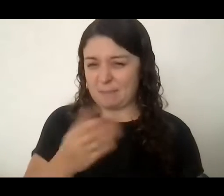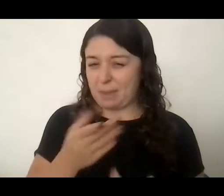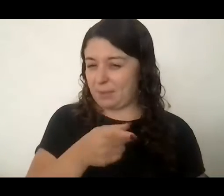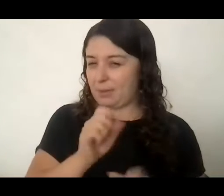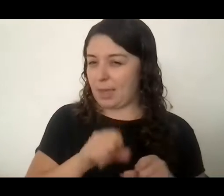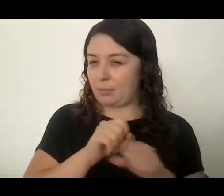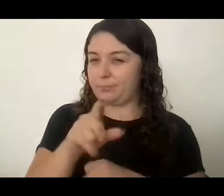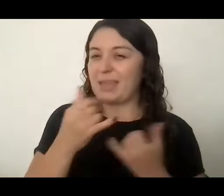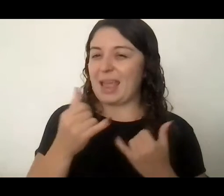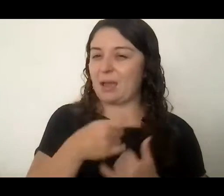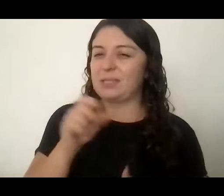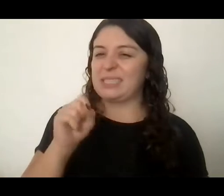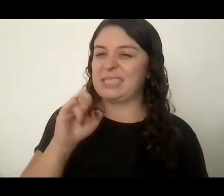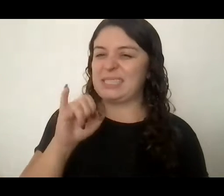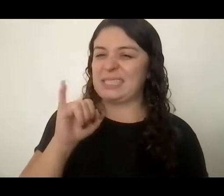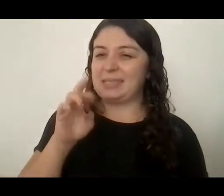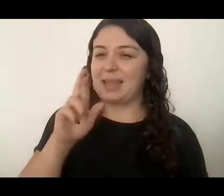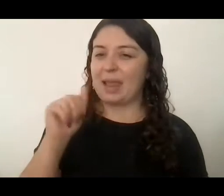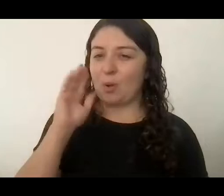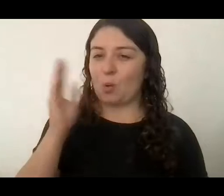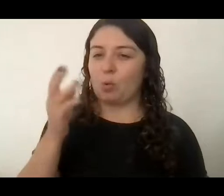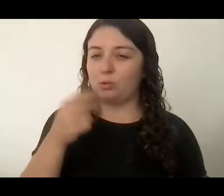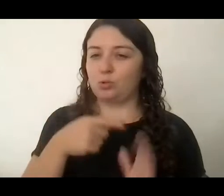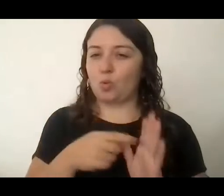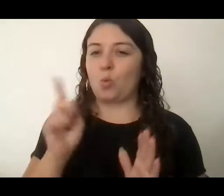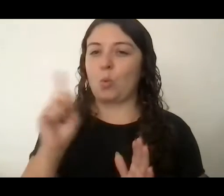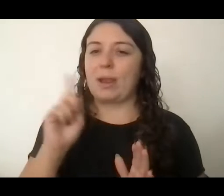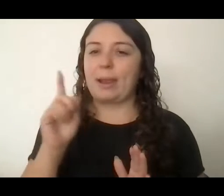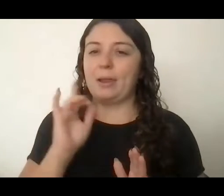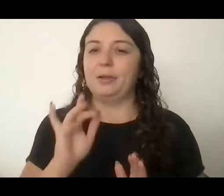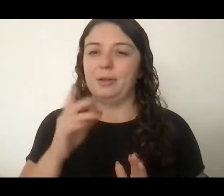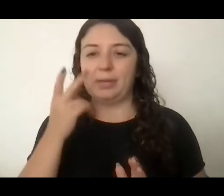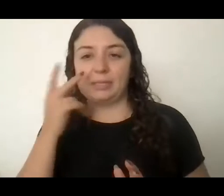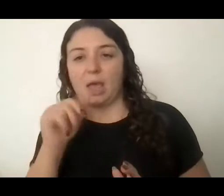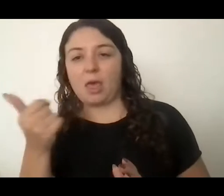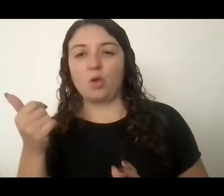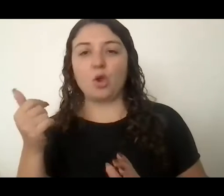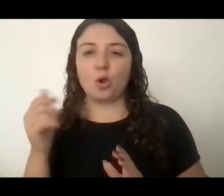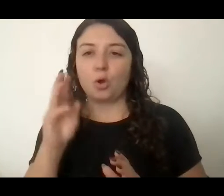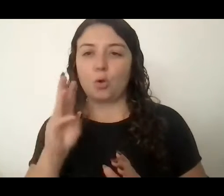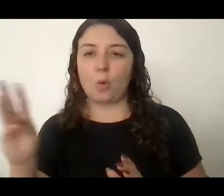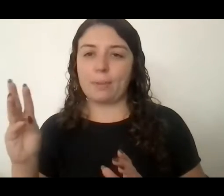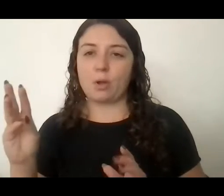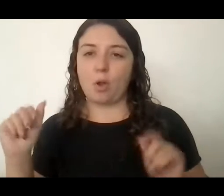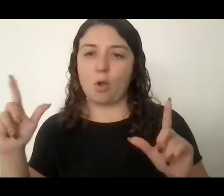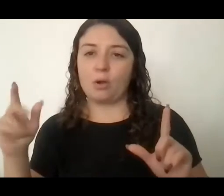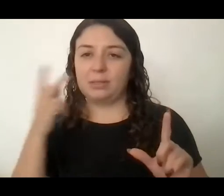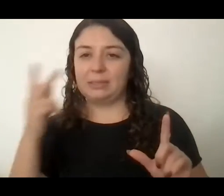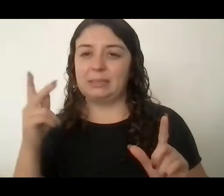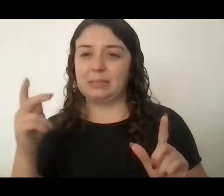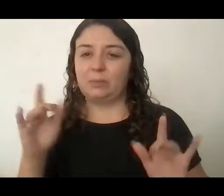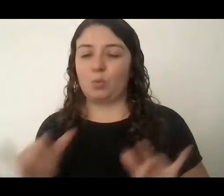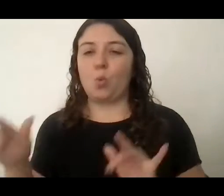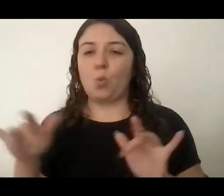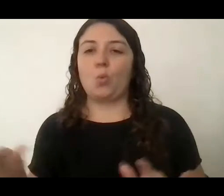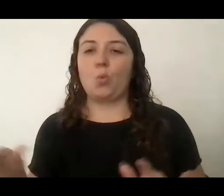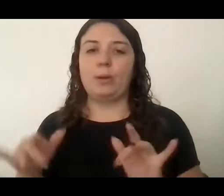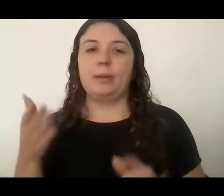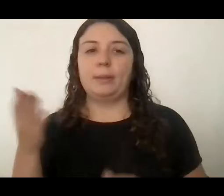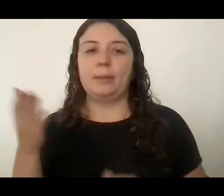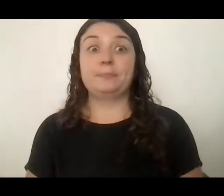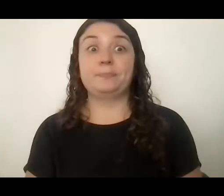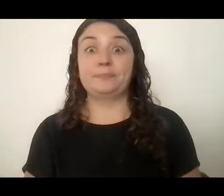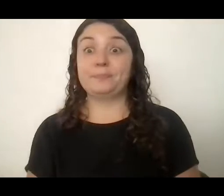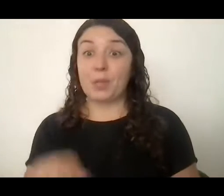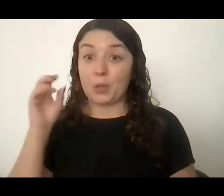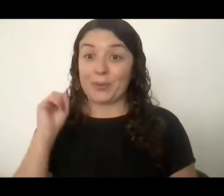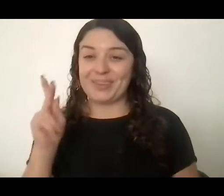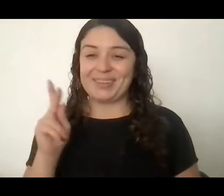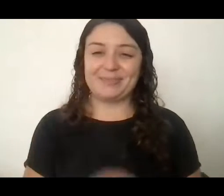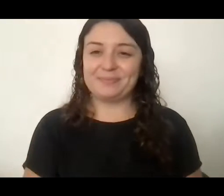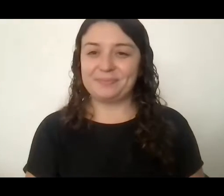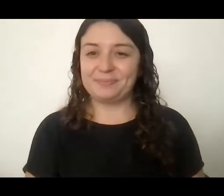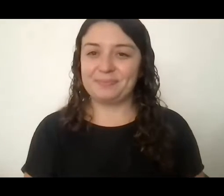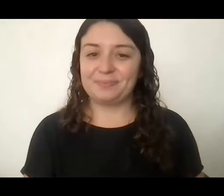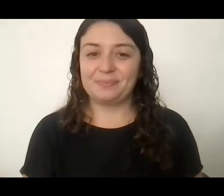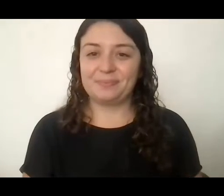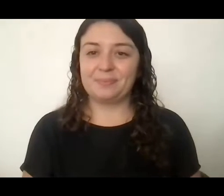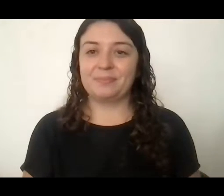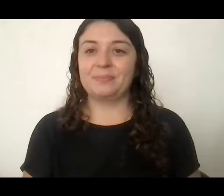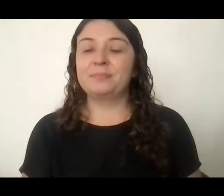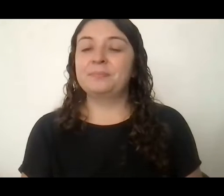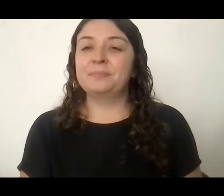to where they can access those past recordings. So while it's true that webinars are a great way